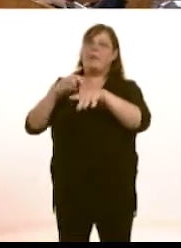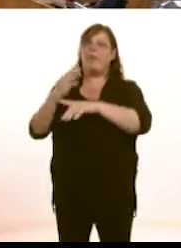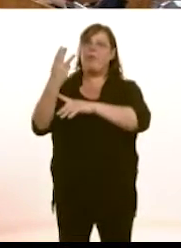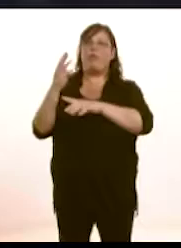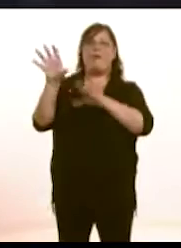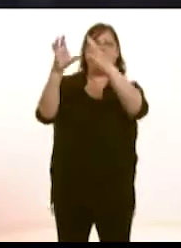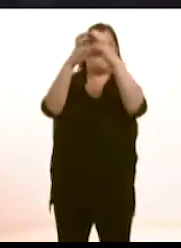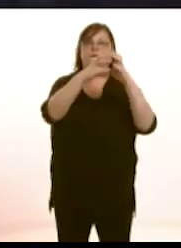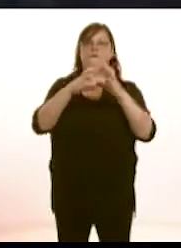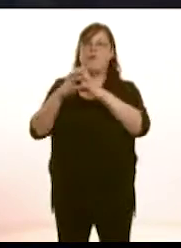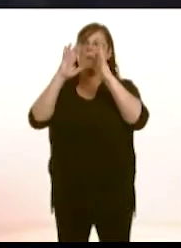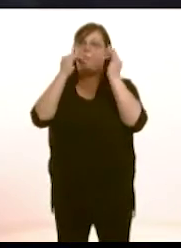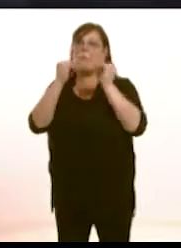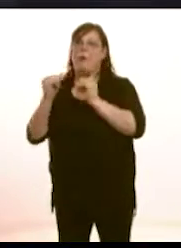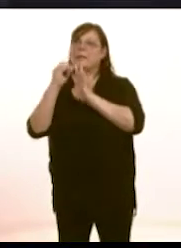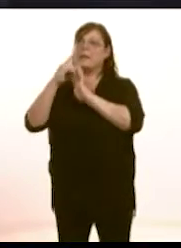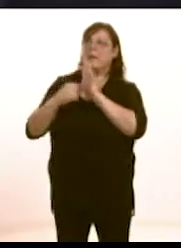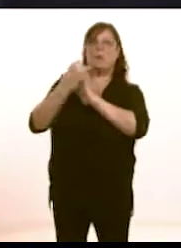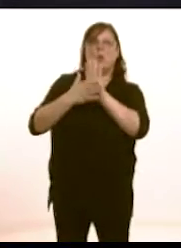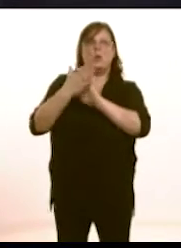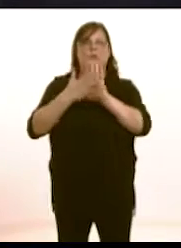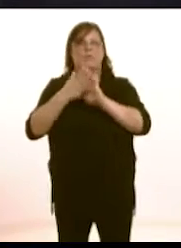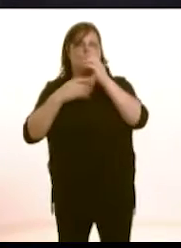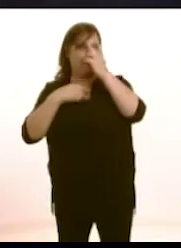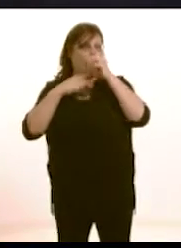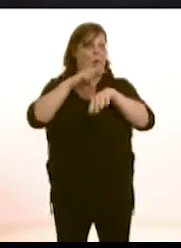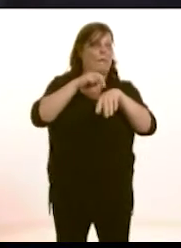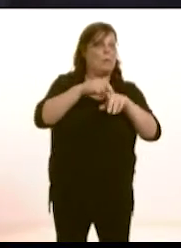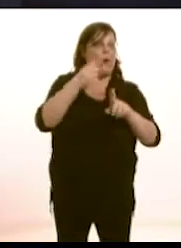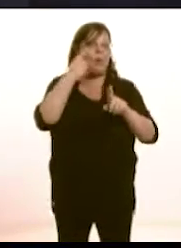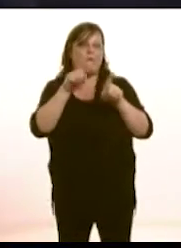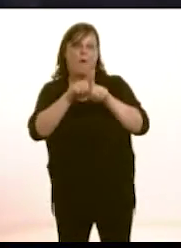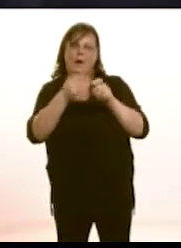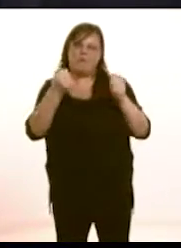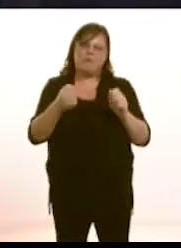which will see front-line officers primed to look out for coercive or controlling behaviour when attending domestic abuse incidents.